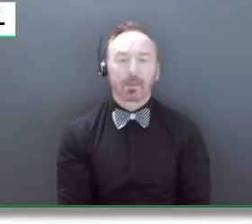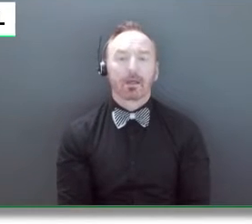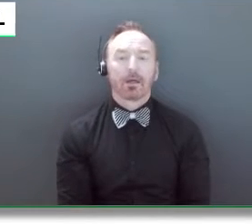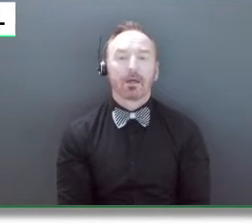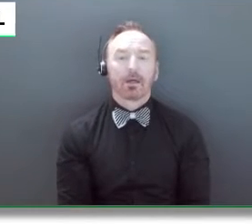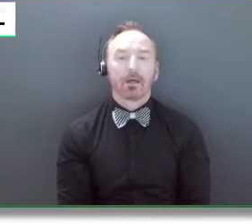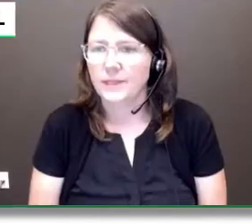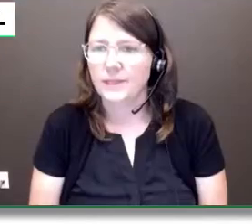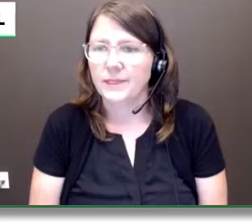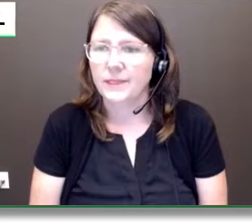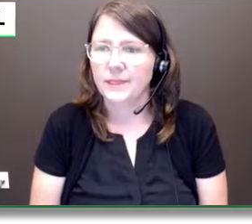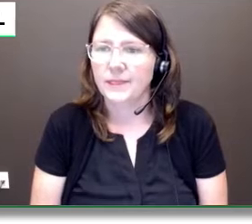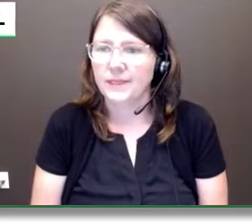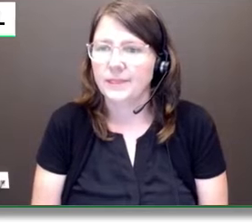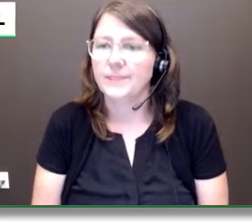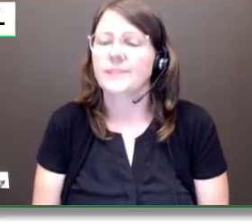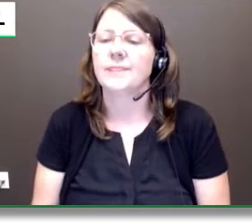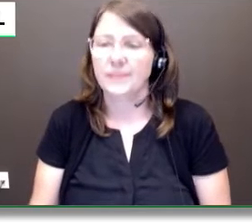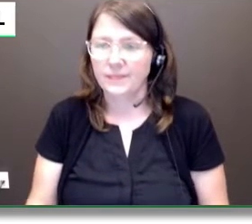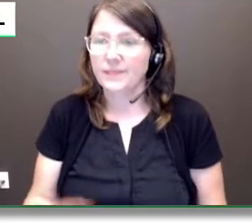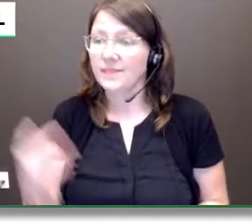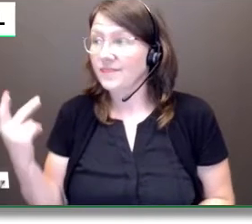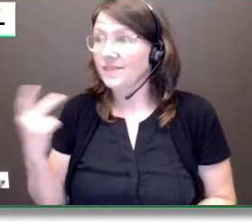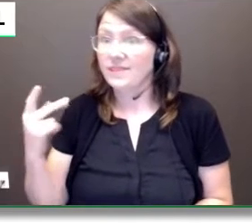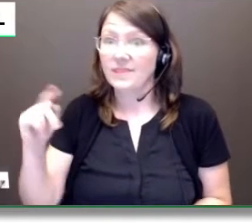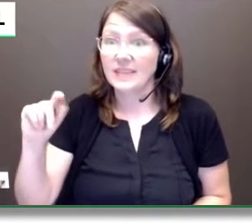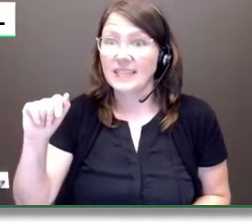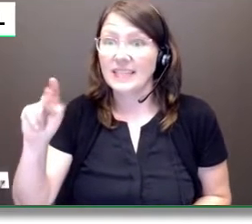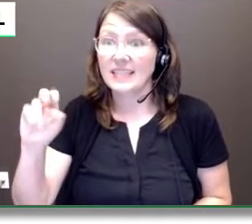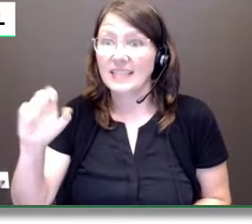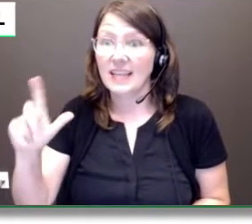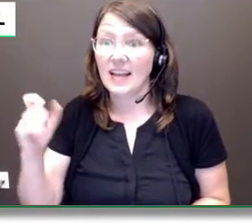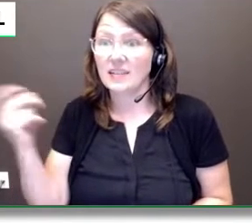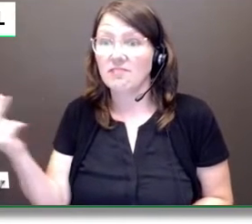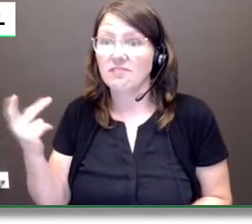and I is really trying to look at how do we break that sector component and look